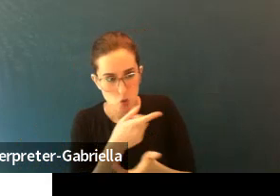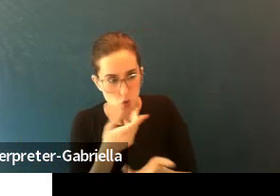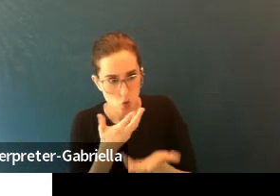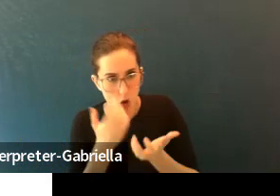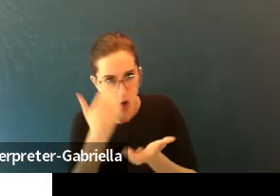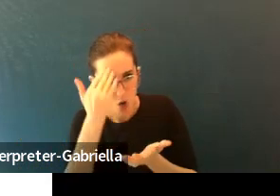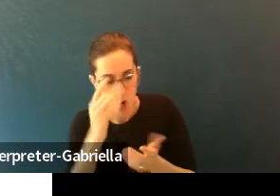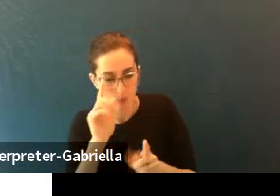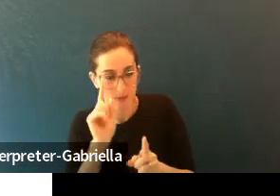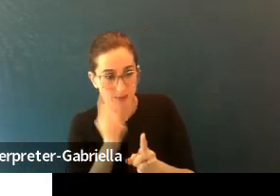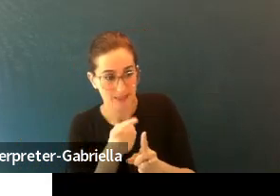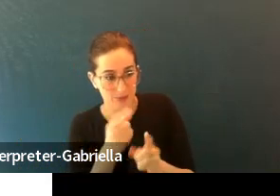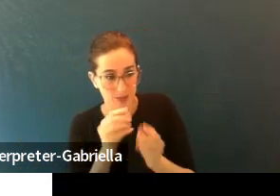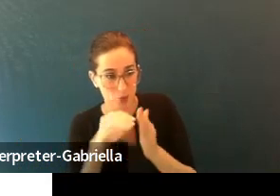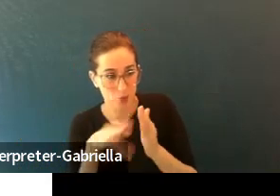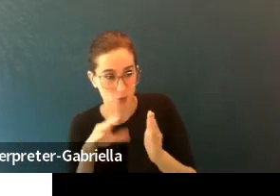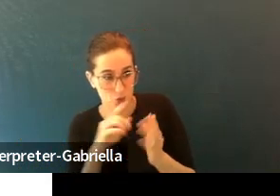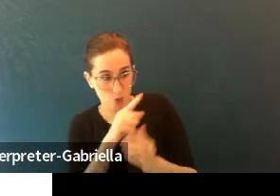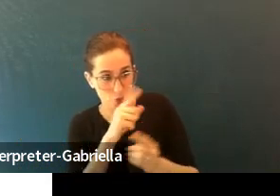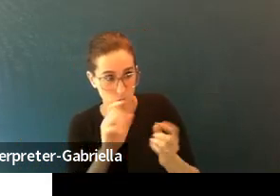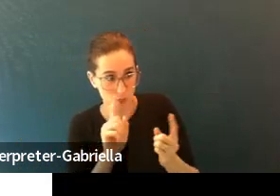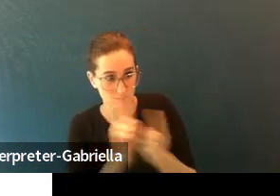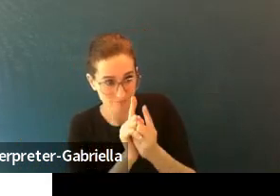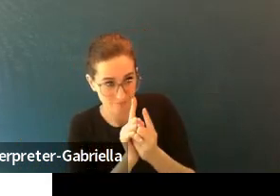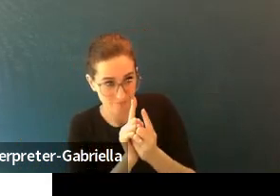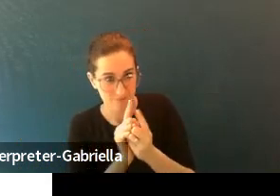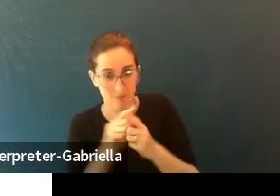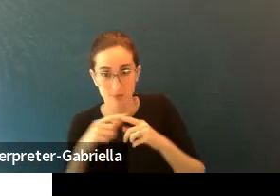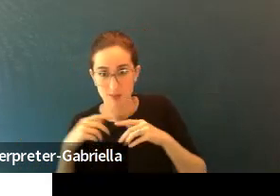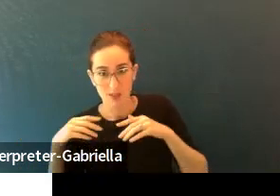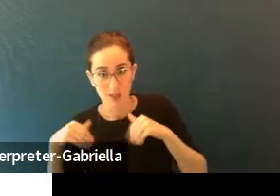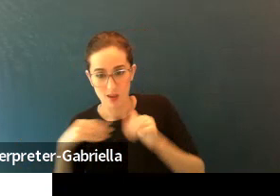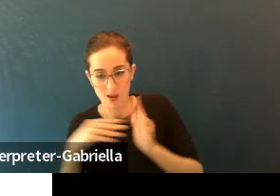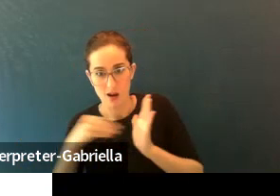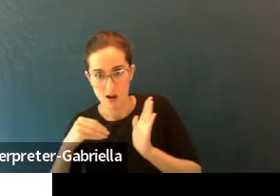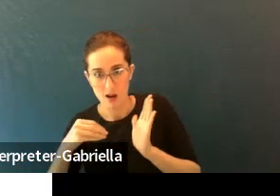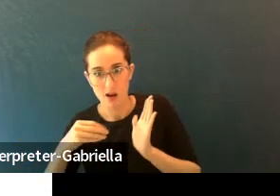you've seen, the on duplicated version, or are you interested in the number of people that come in and not every day,